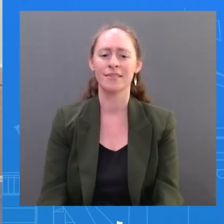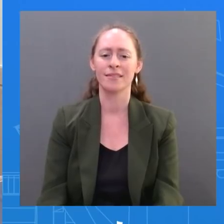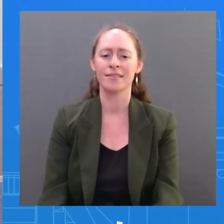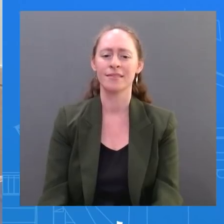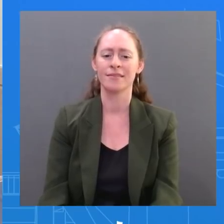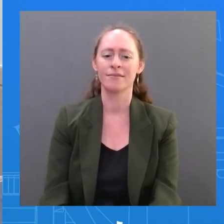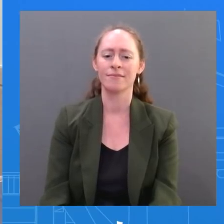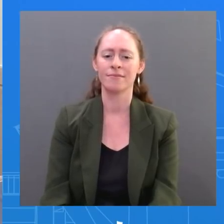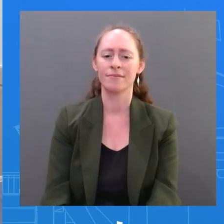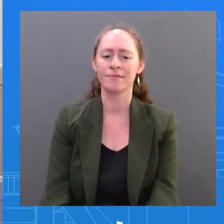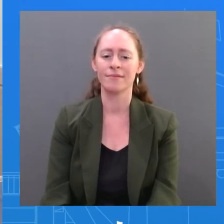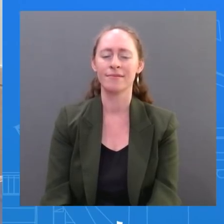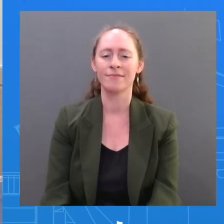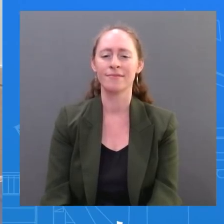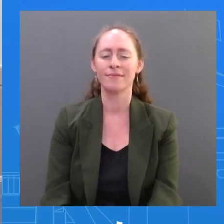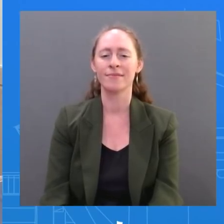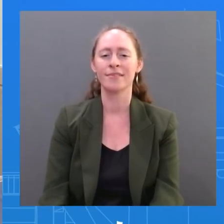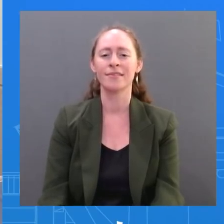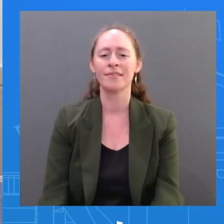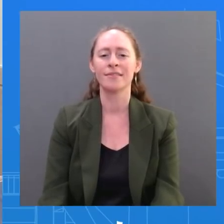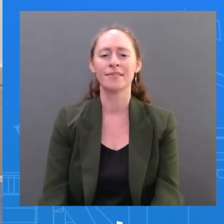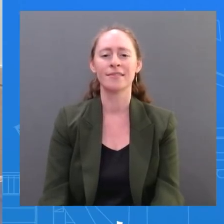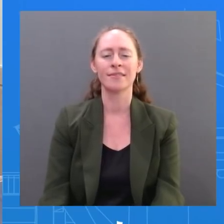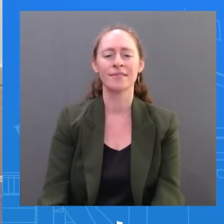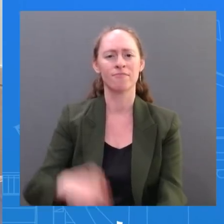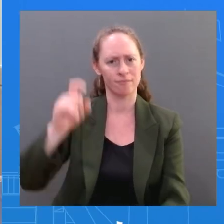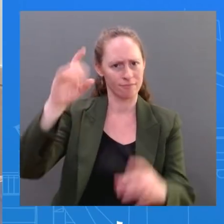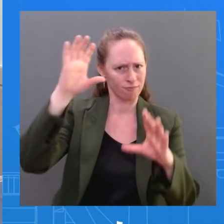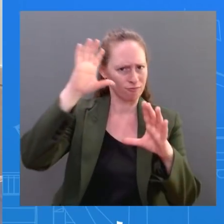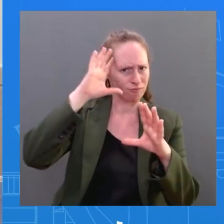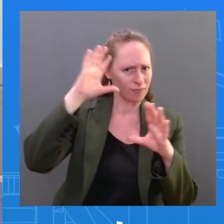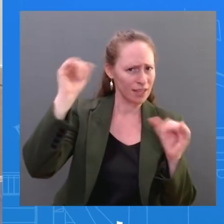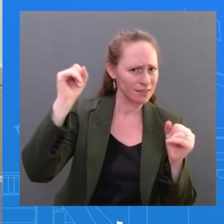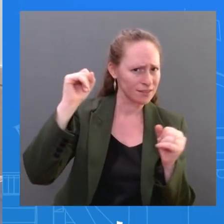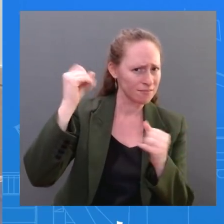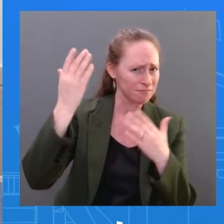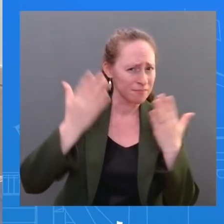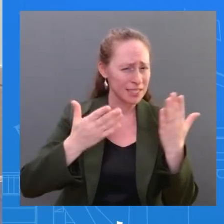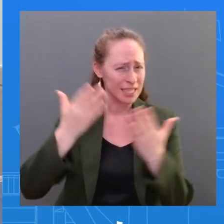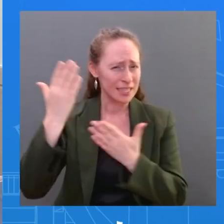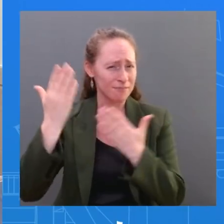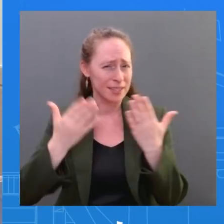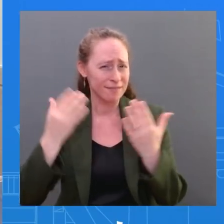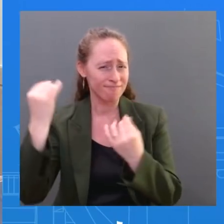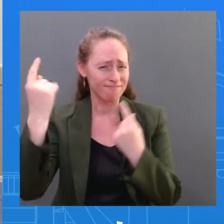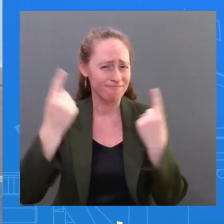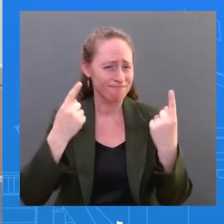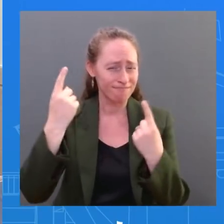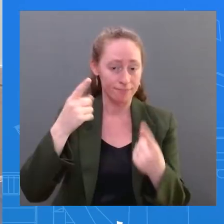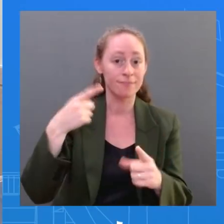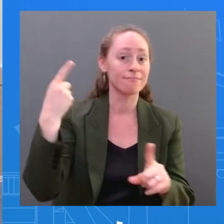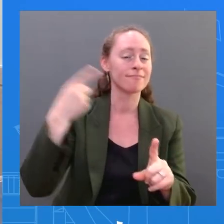is considering giving a speech after the January 6th hearings are completed. Can you -- can you discuss that with us?